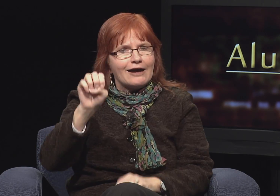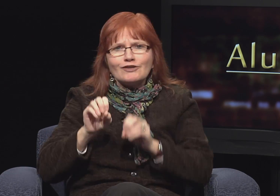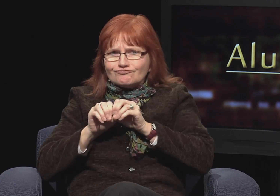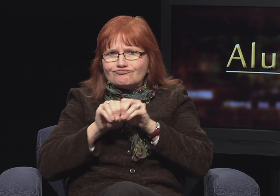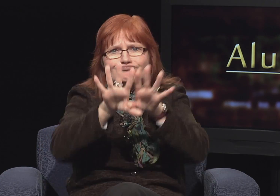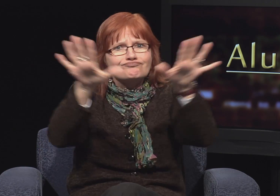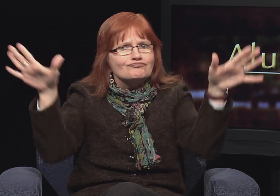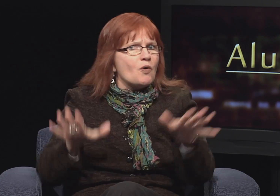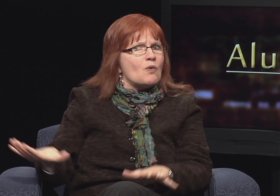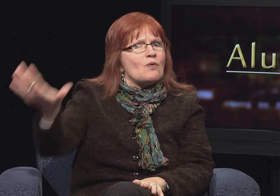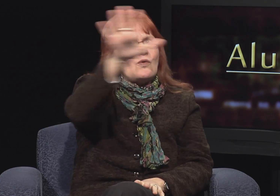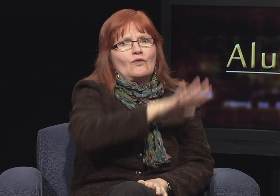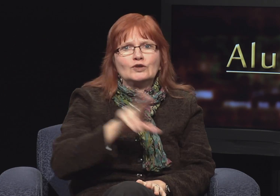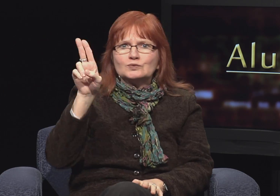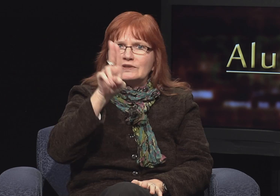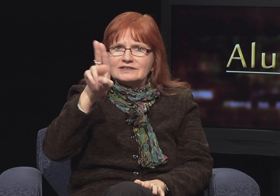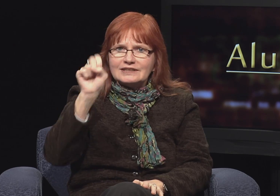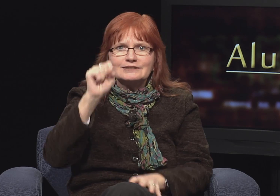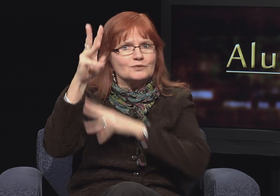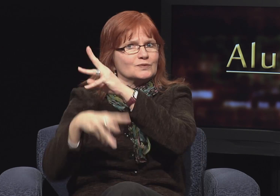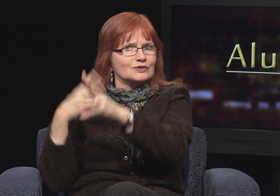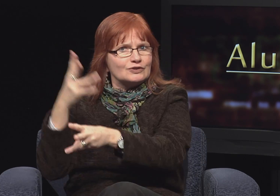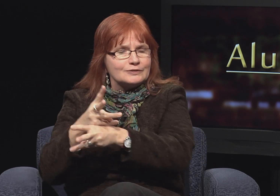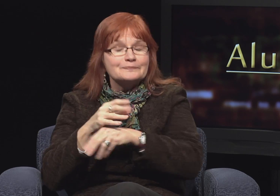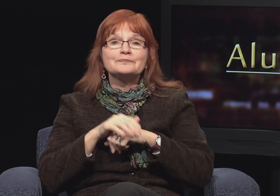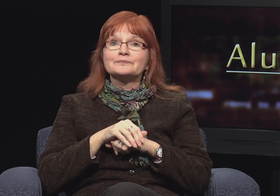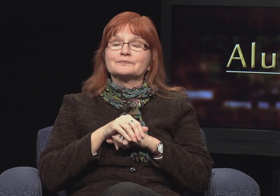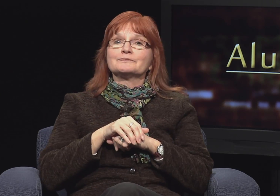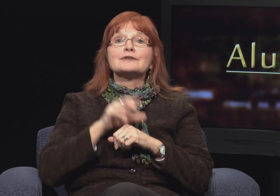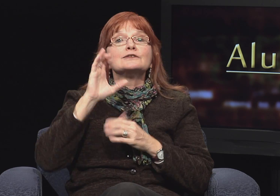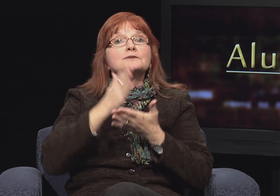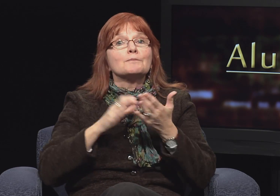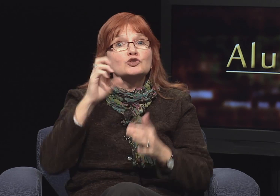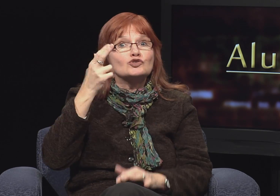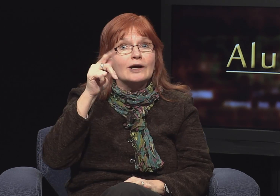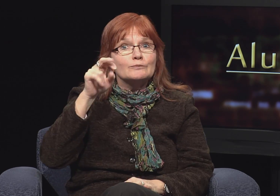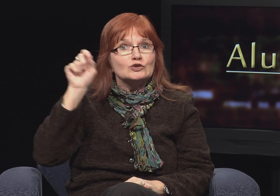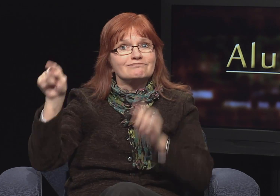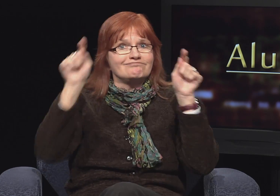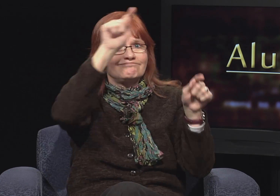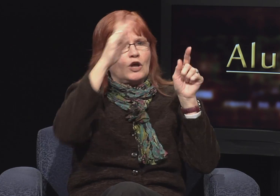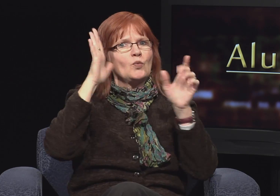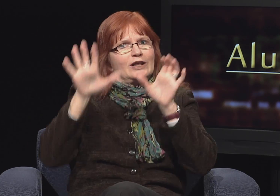This will also be streamed live all over the world. Many of your chapters will be hosting an event